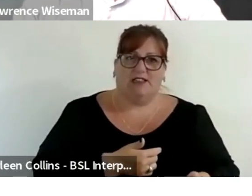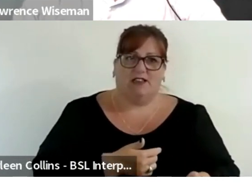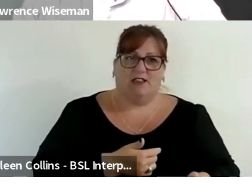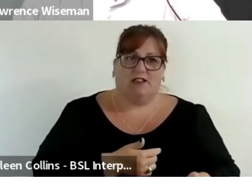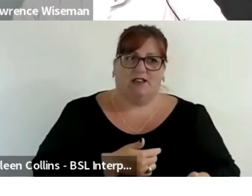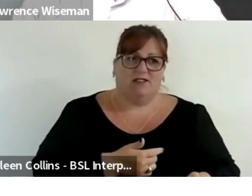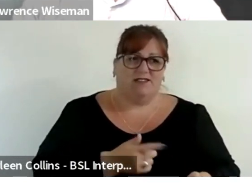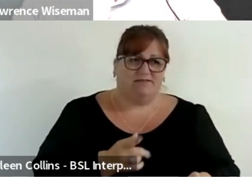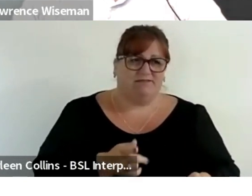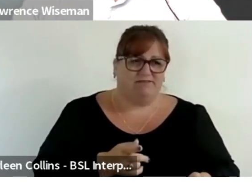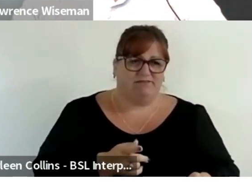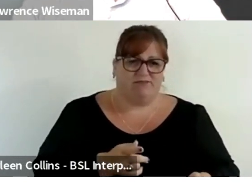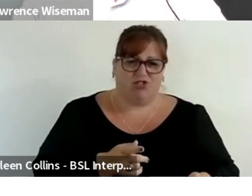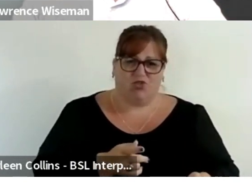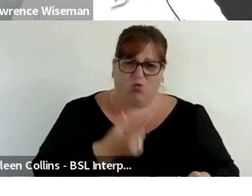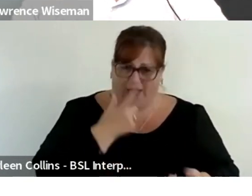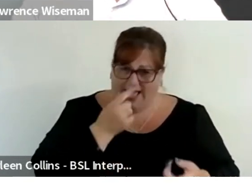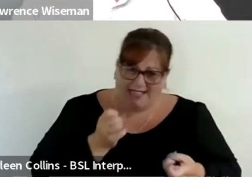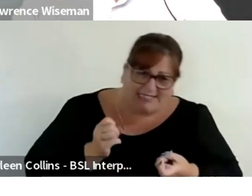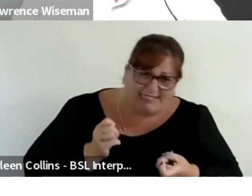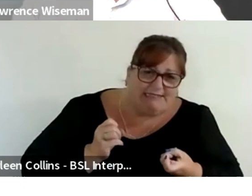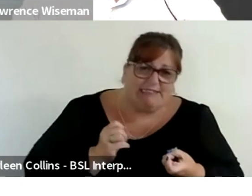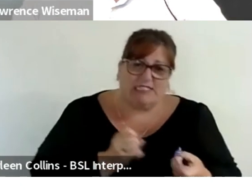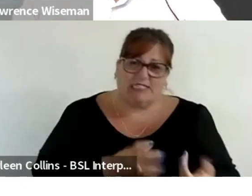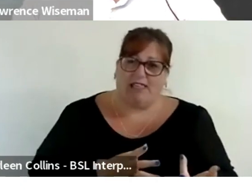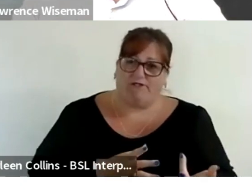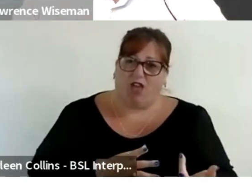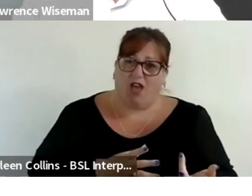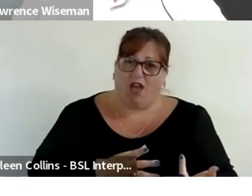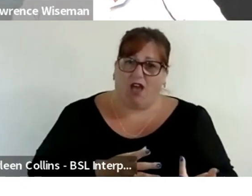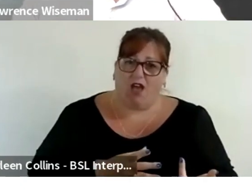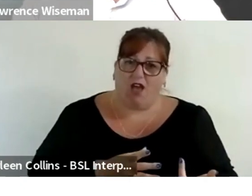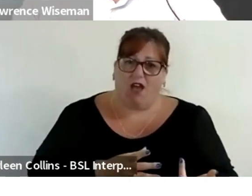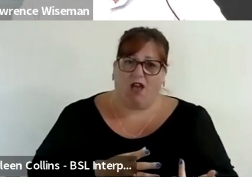able to really deliver and being part of exciting client work and still a